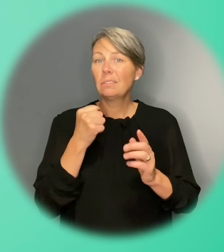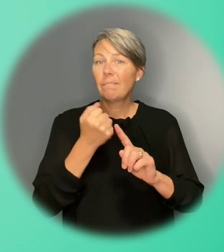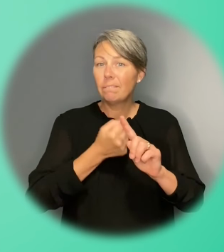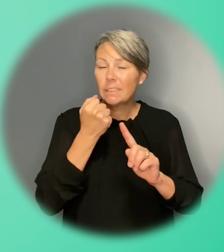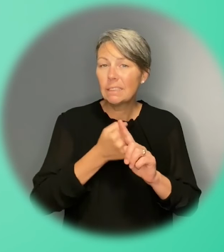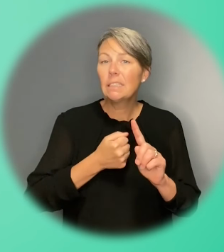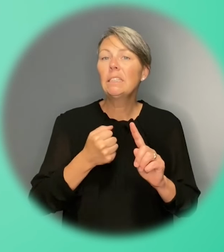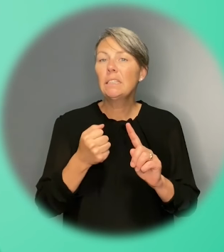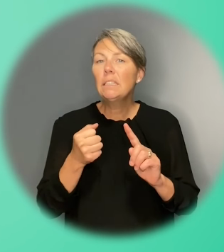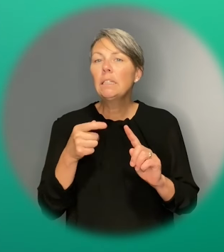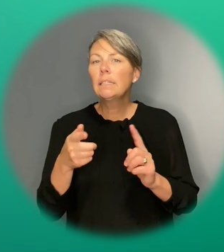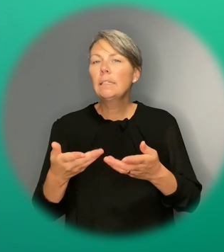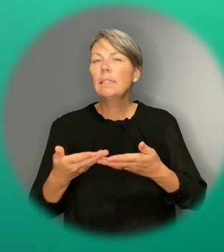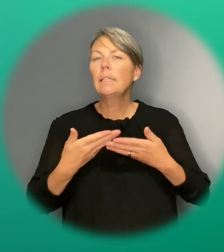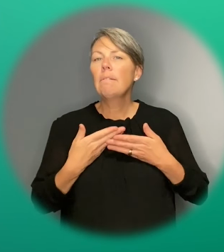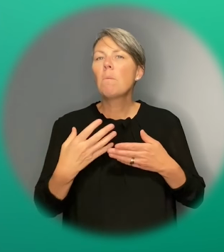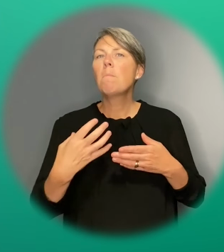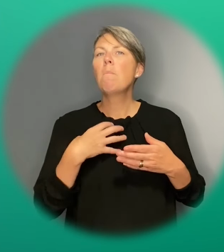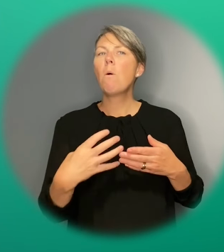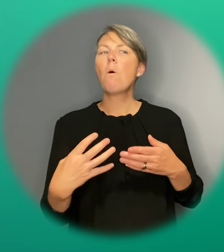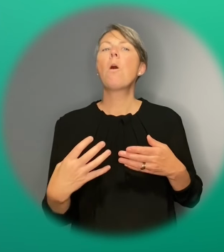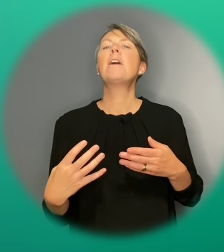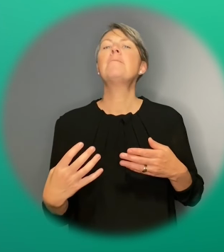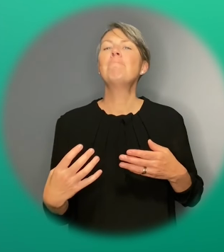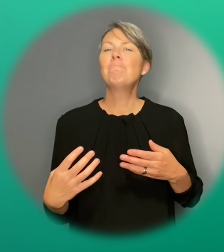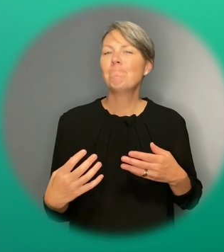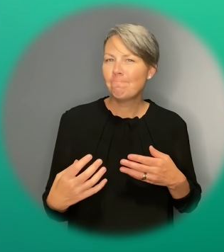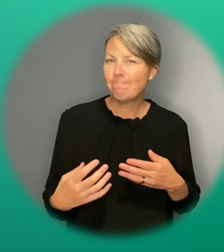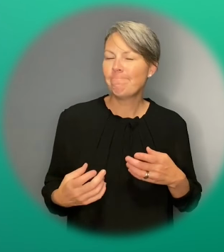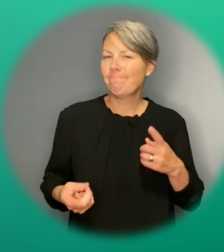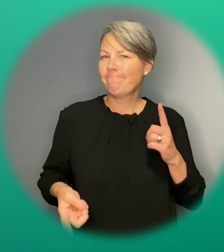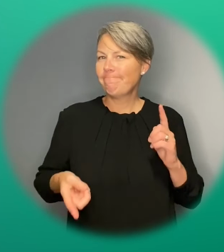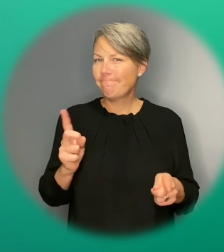and I think that gave me a much more explicit thorough understanding of